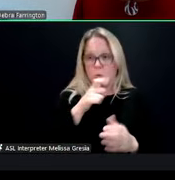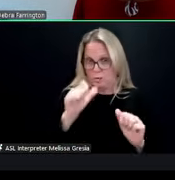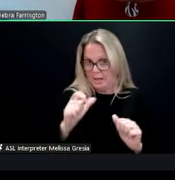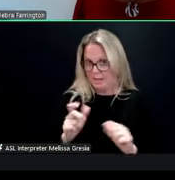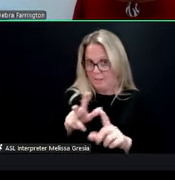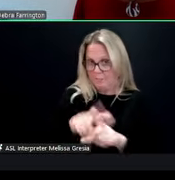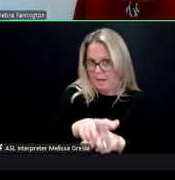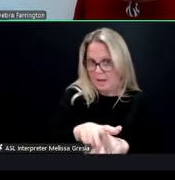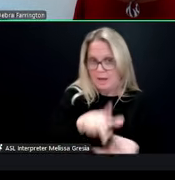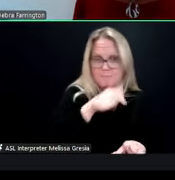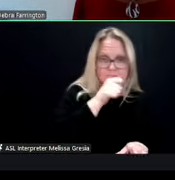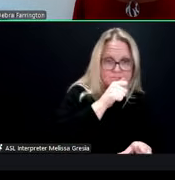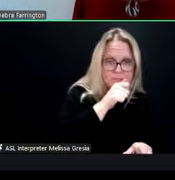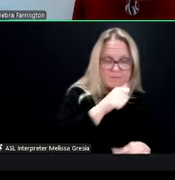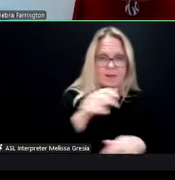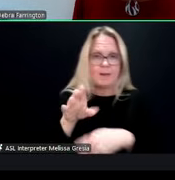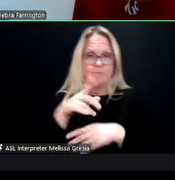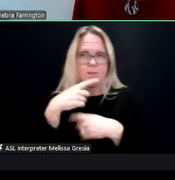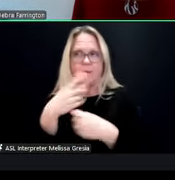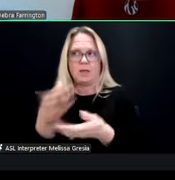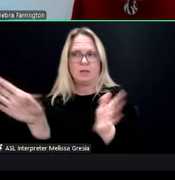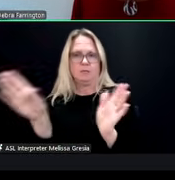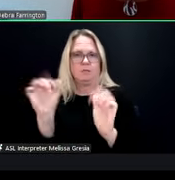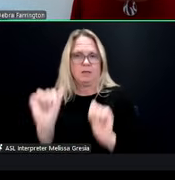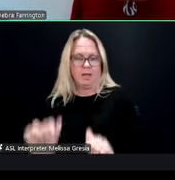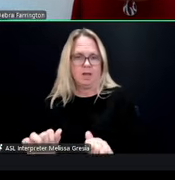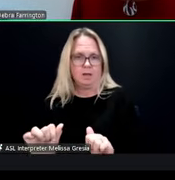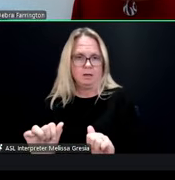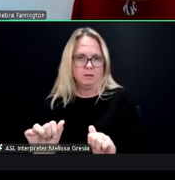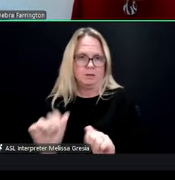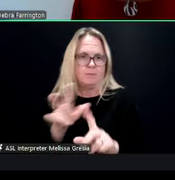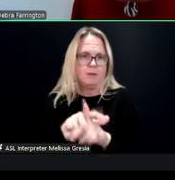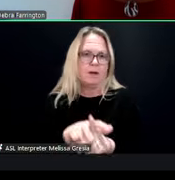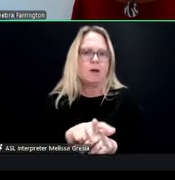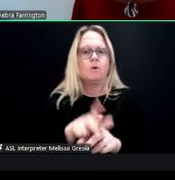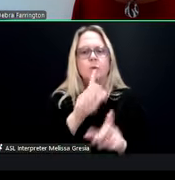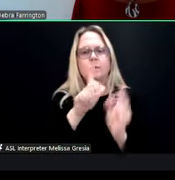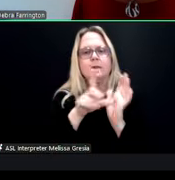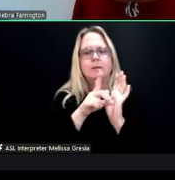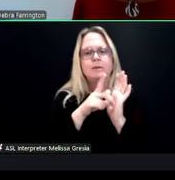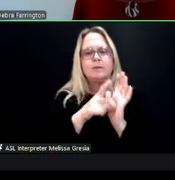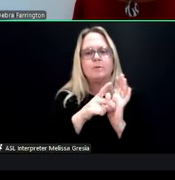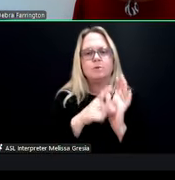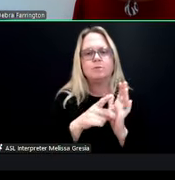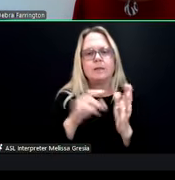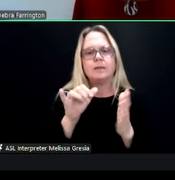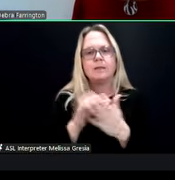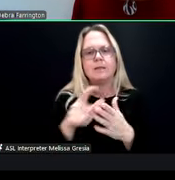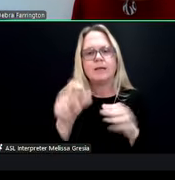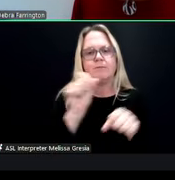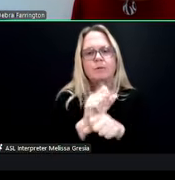entities can apply who have that who demonstrate that they have worked in North Carolina